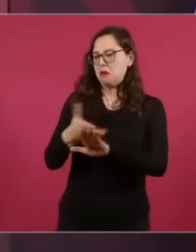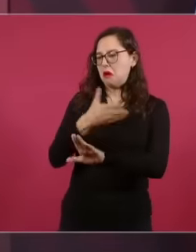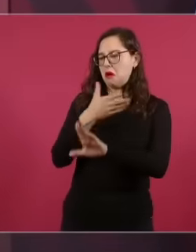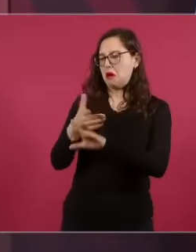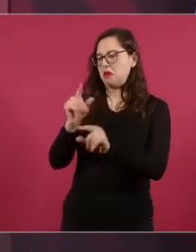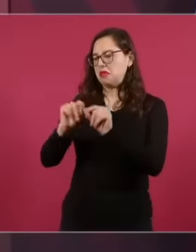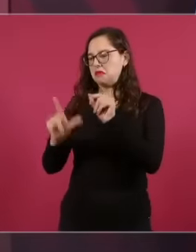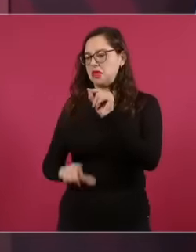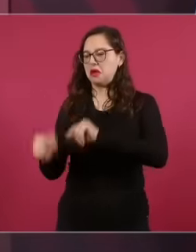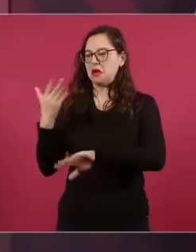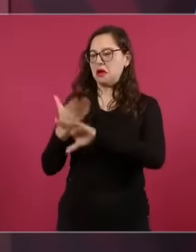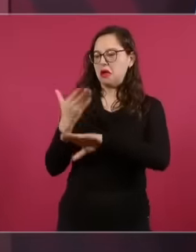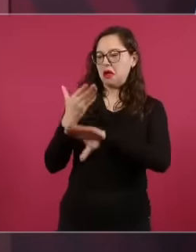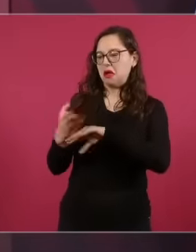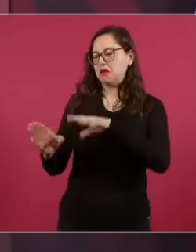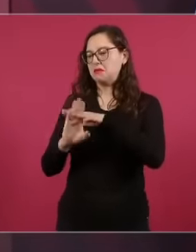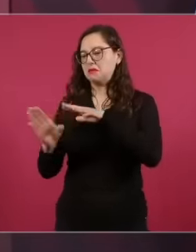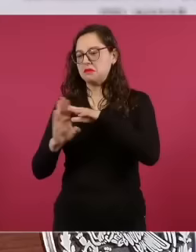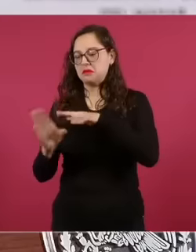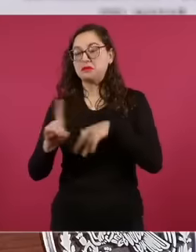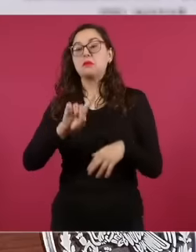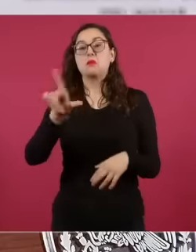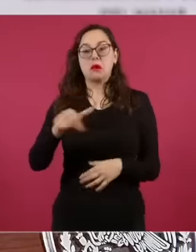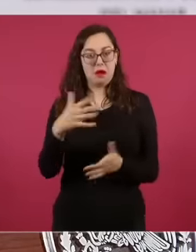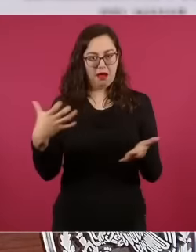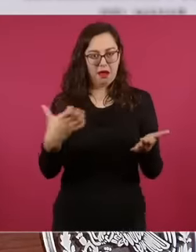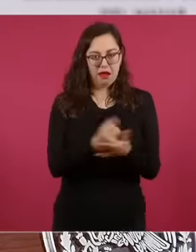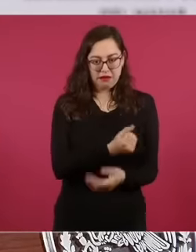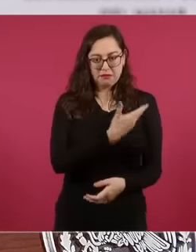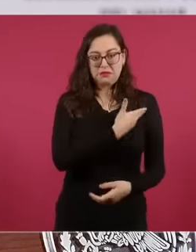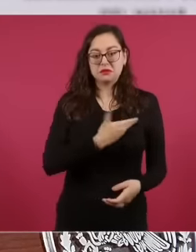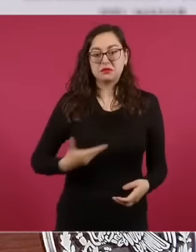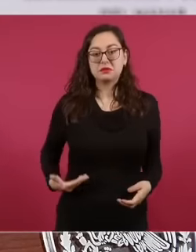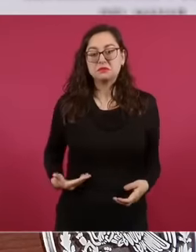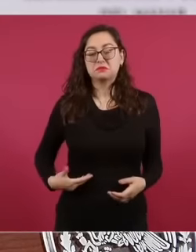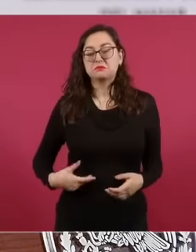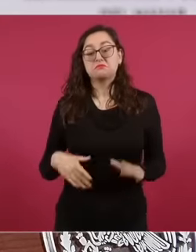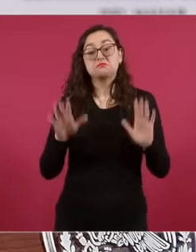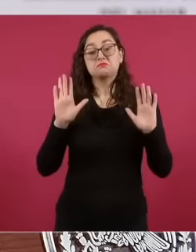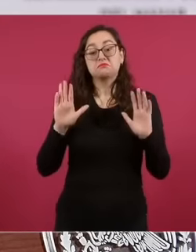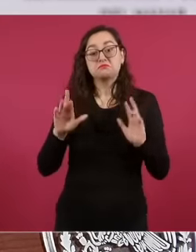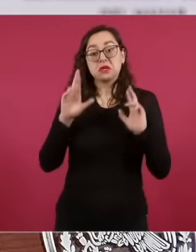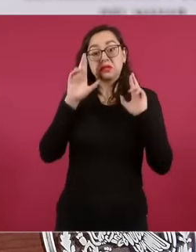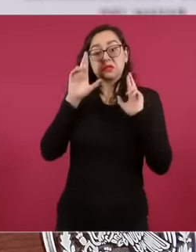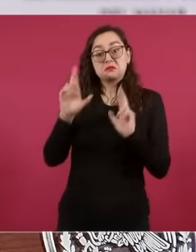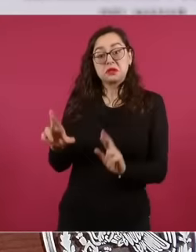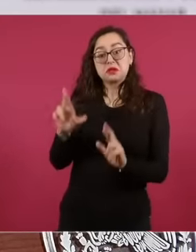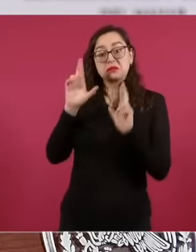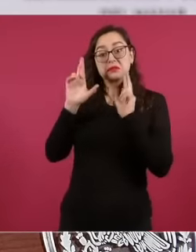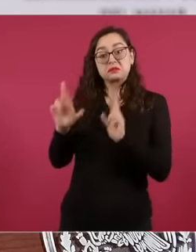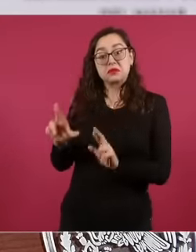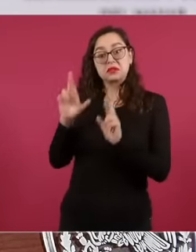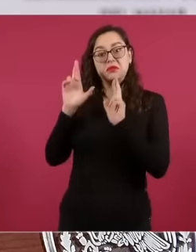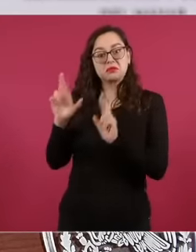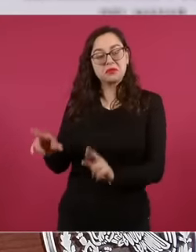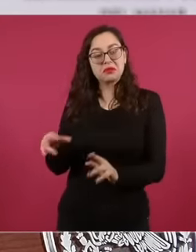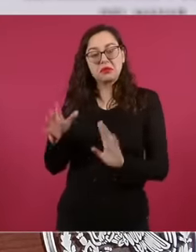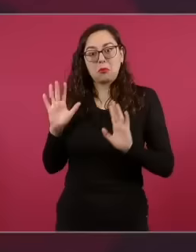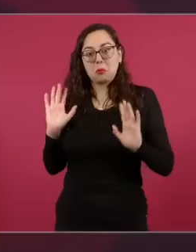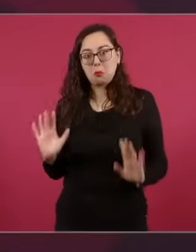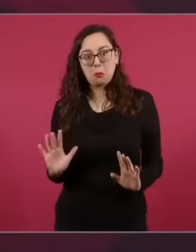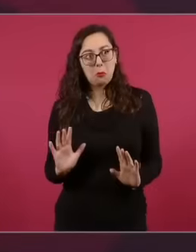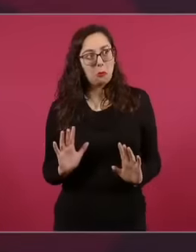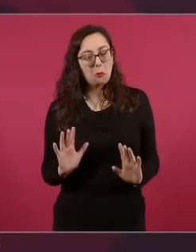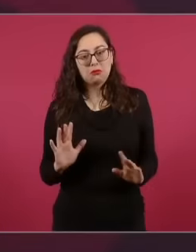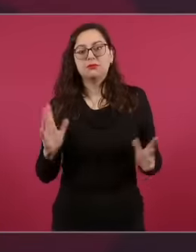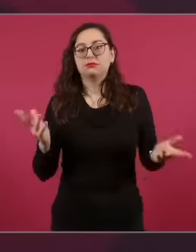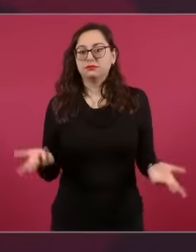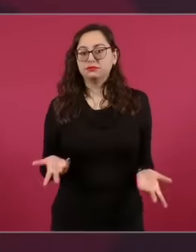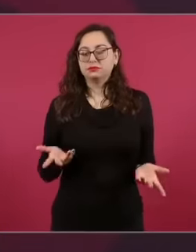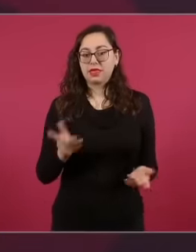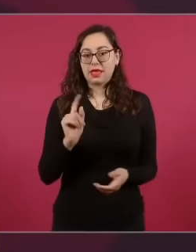respectful until we signed a